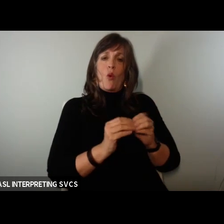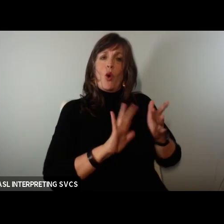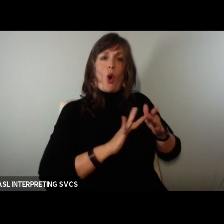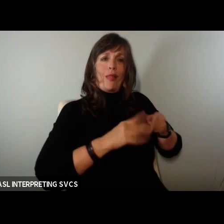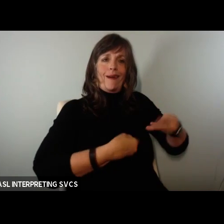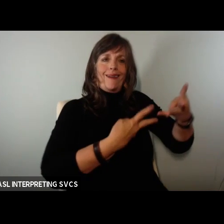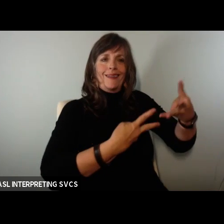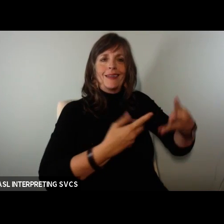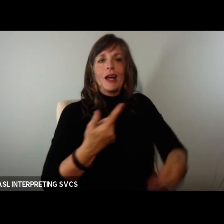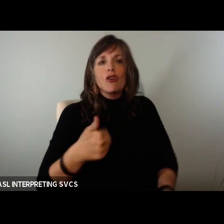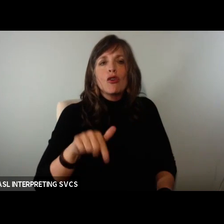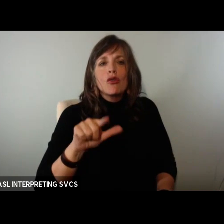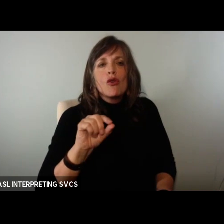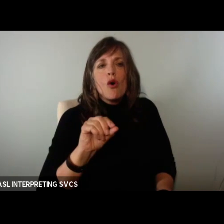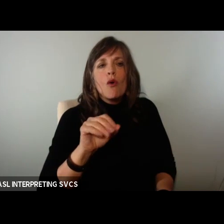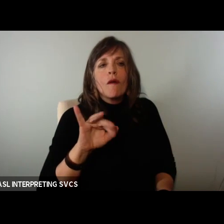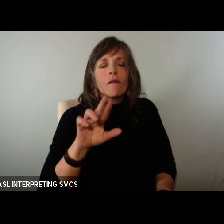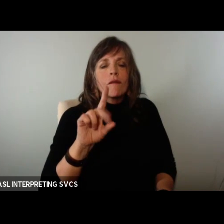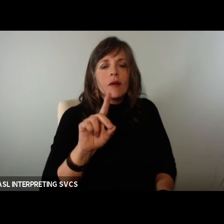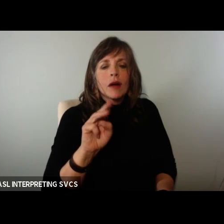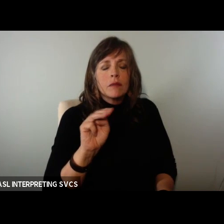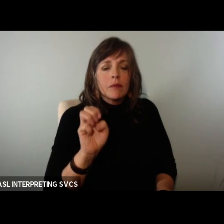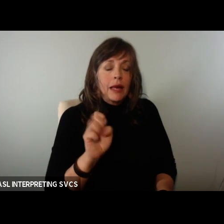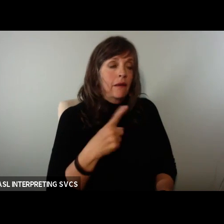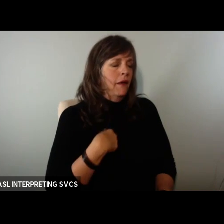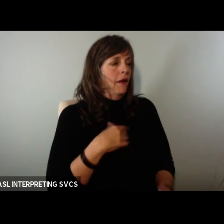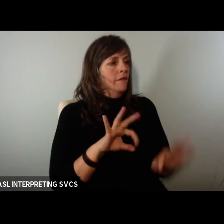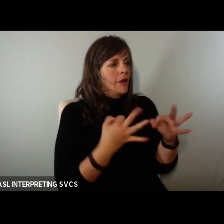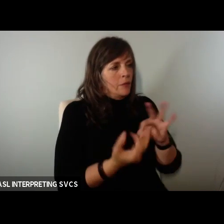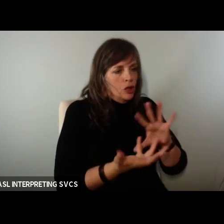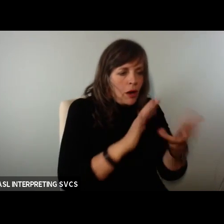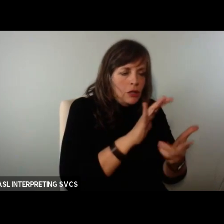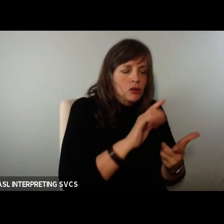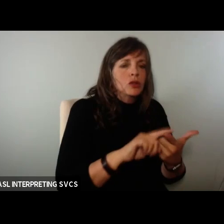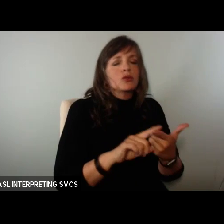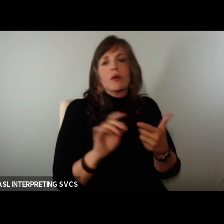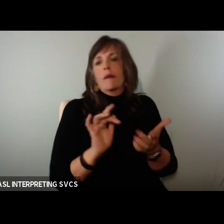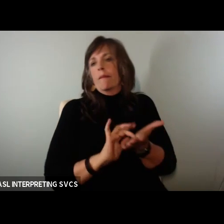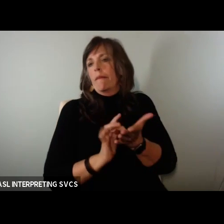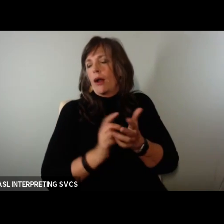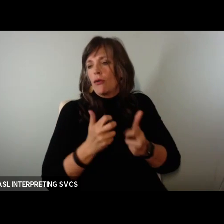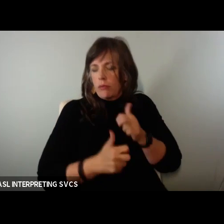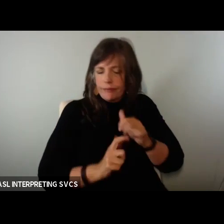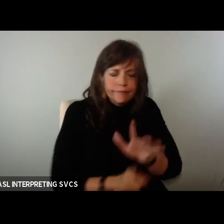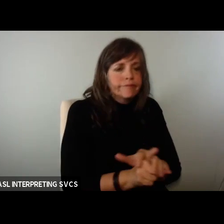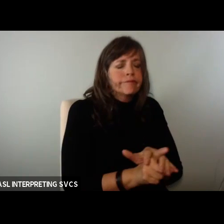for personal costs in the wake of a family or medical crisis. And now disburse millions of dollars a year